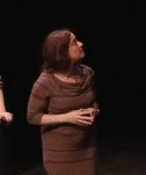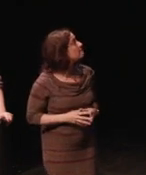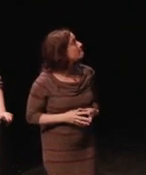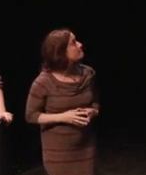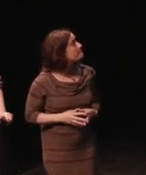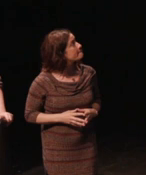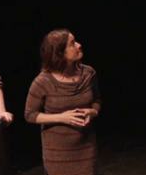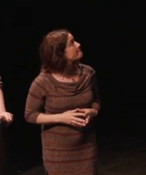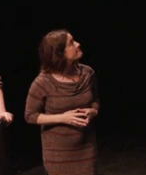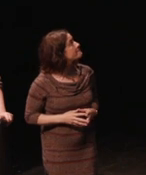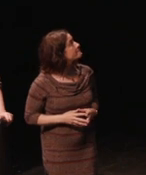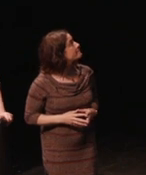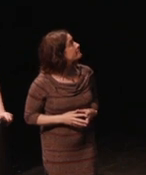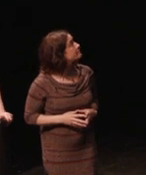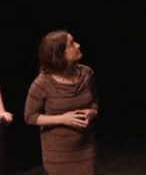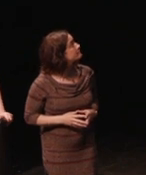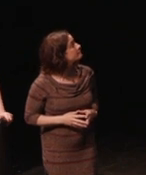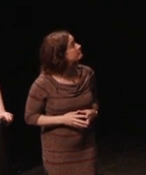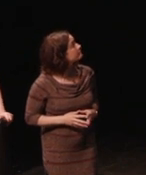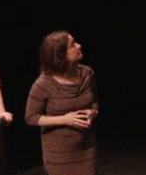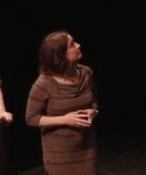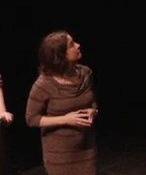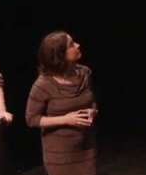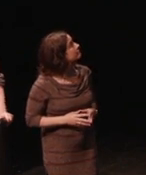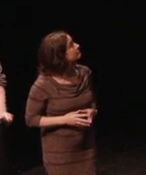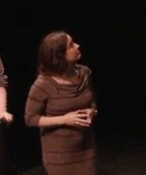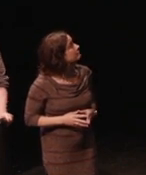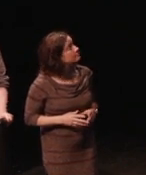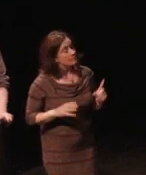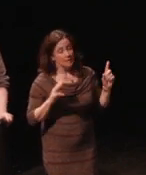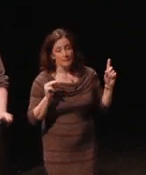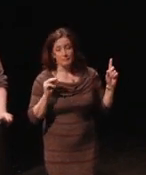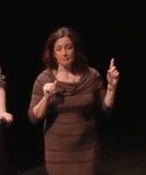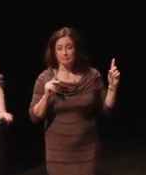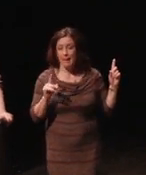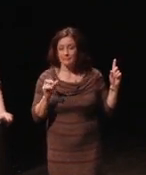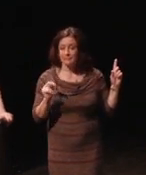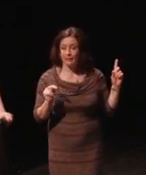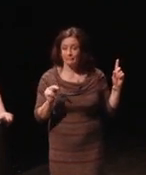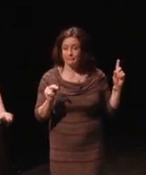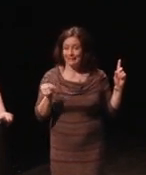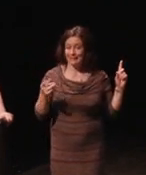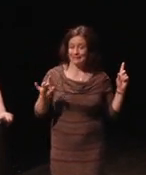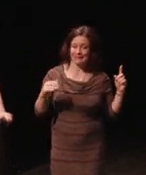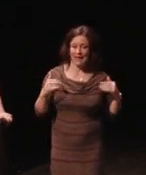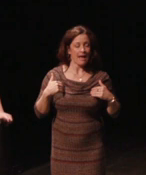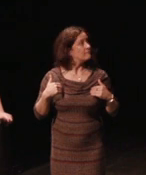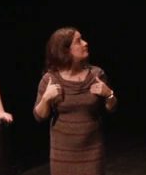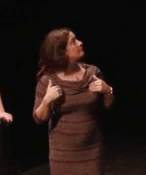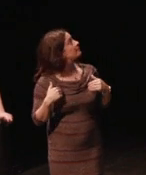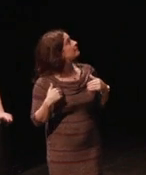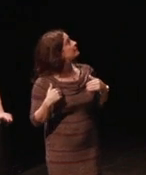Madden. Madden 18 has had haptic use patched in to allow